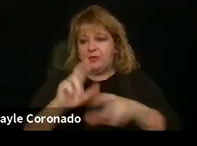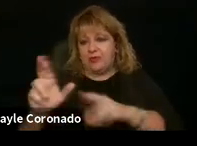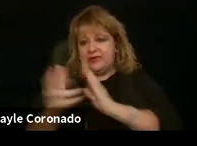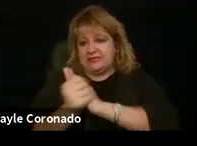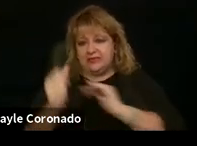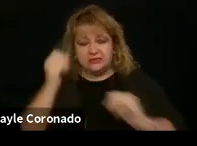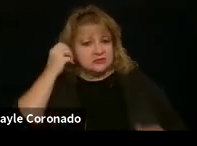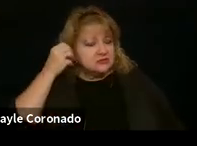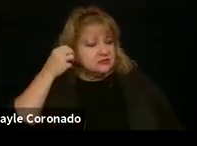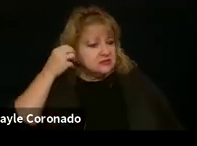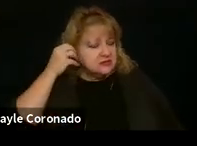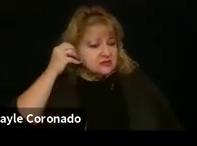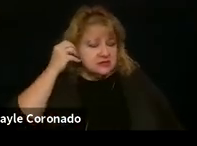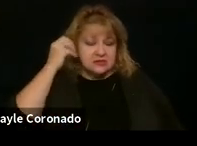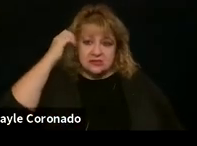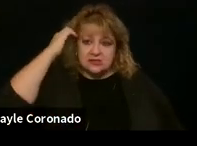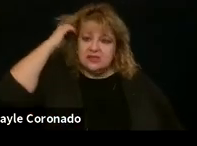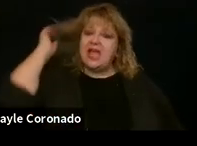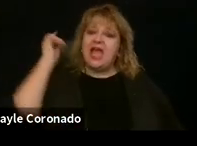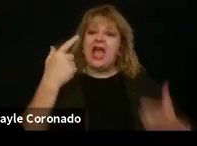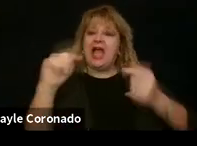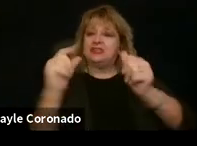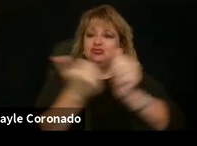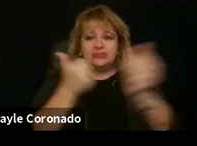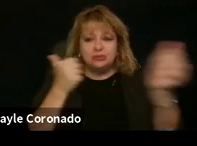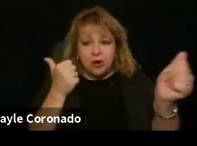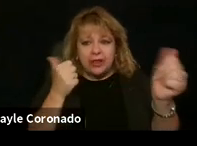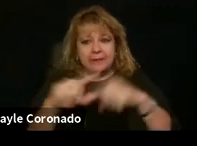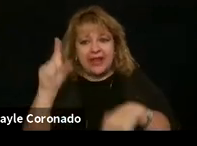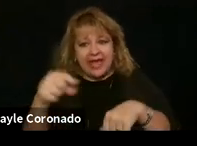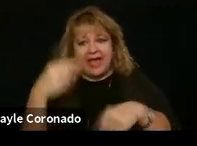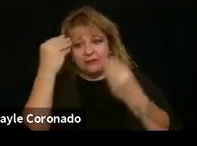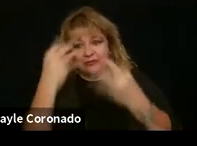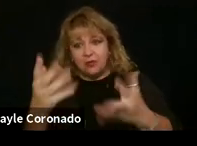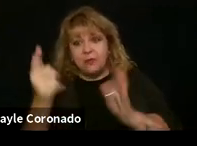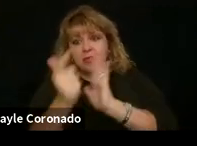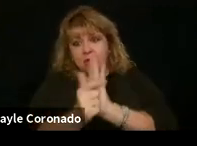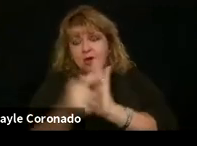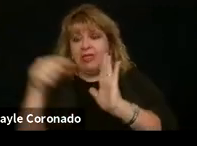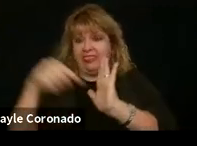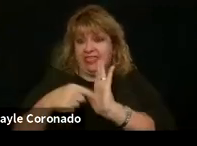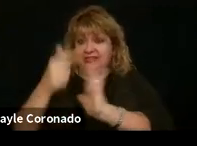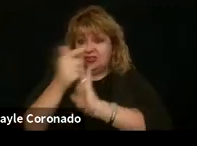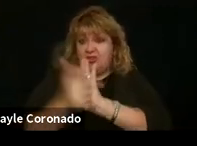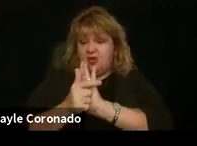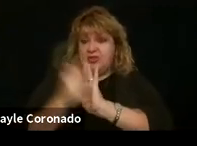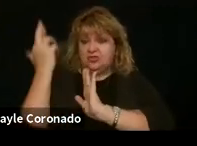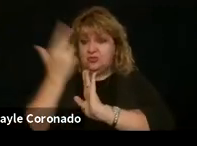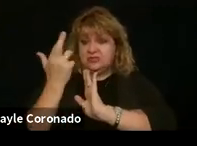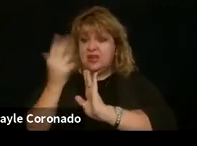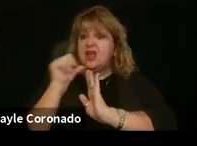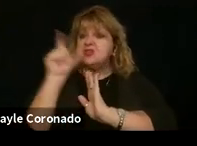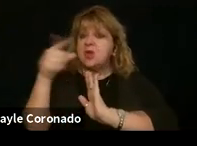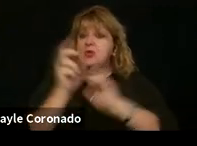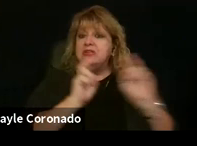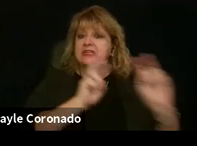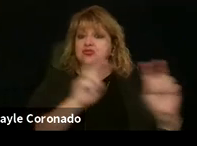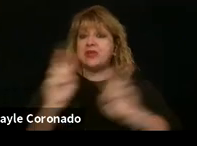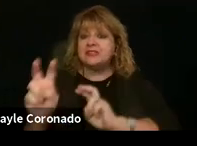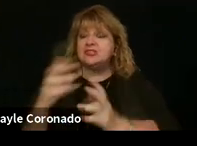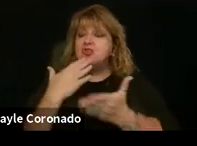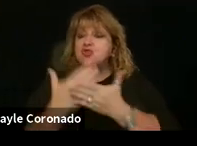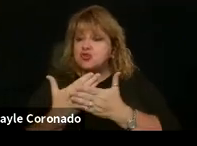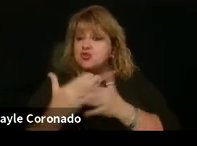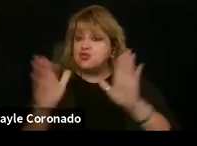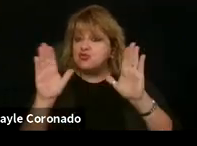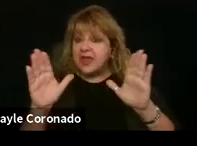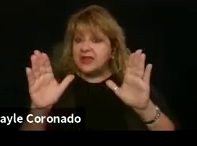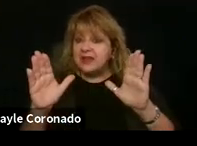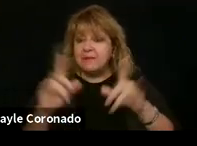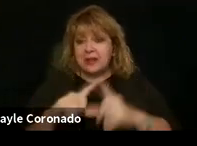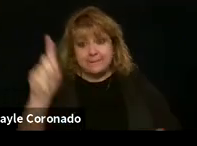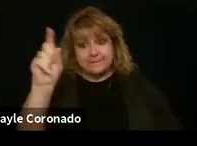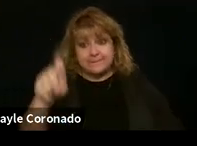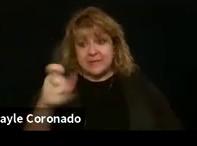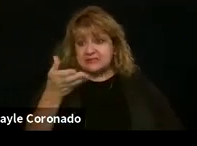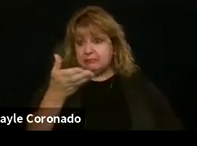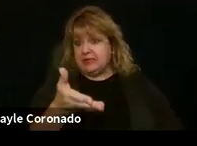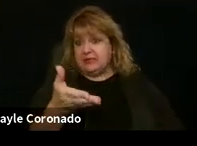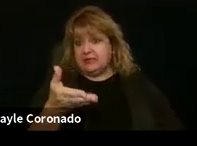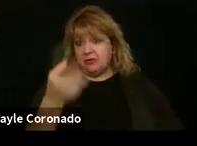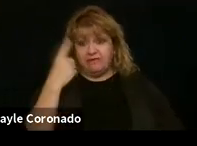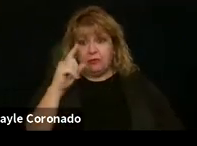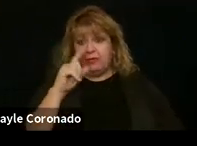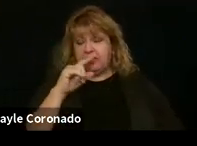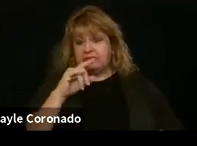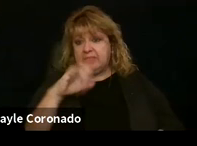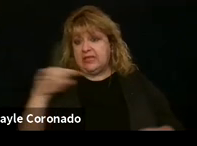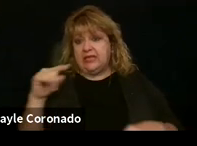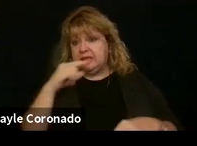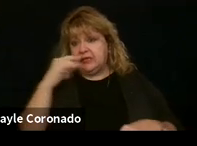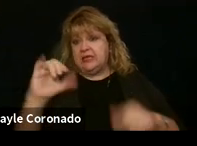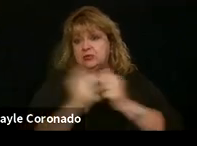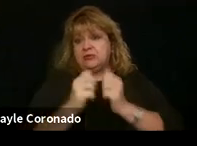So I tried to get around it but I got to tell you the law because the was the reason that not only is transition a great thing, but it's something that actually has to be there for kids with disabilities, and has to be offer.